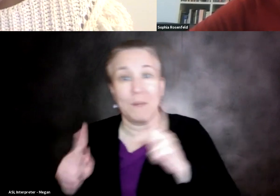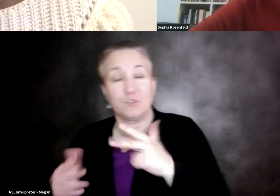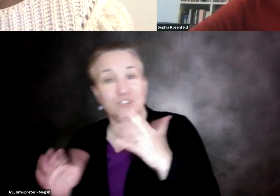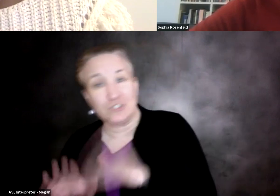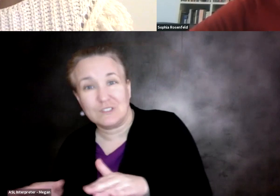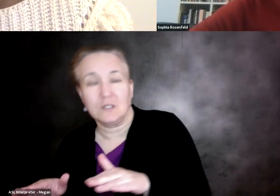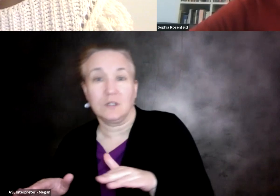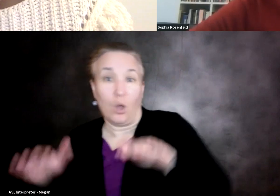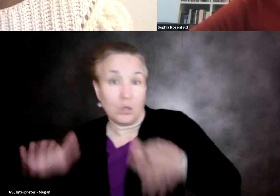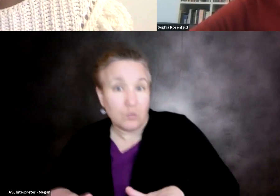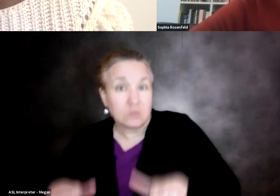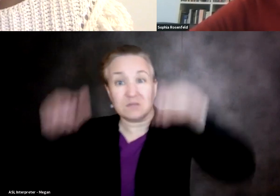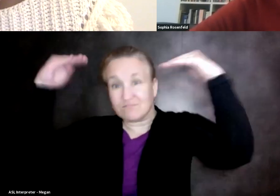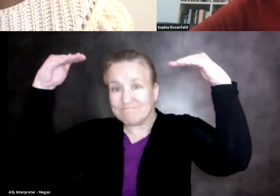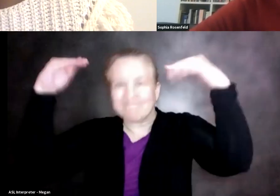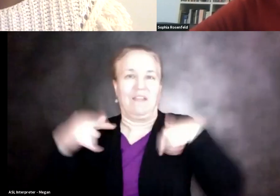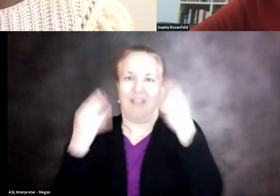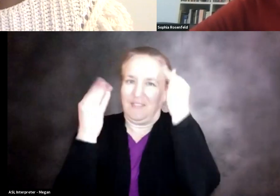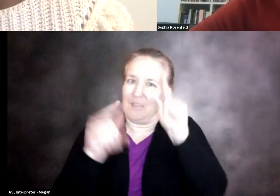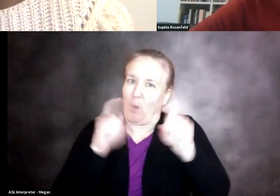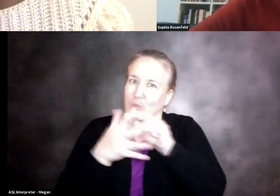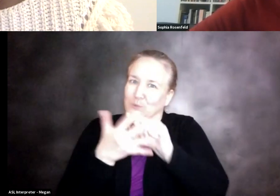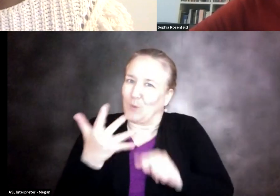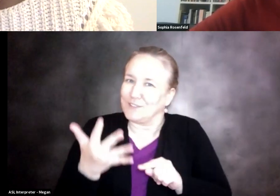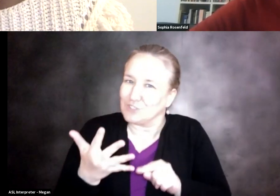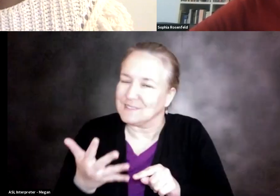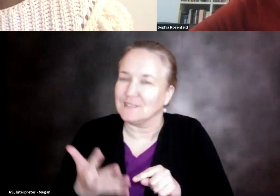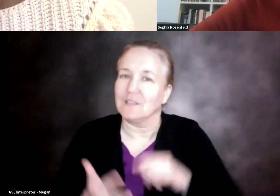is thinking about these questions. So that seems like a wonderful place to end,